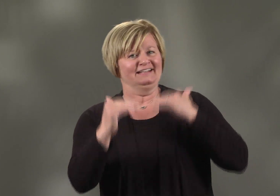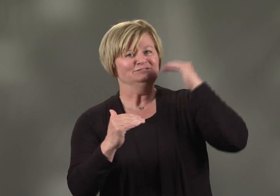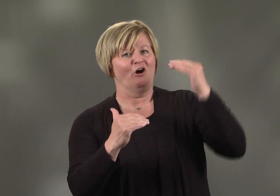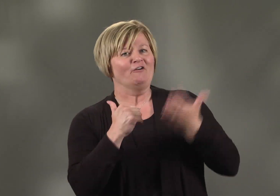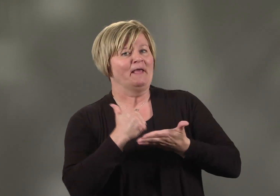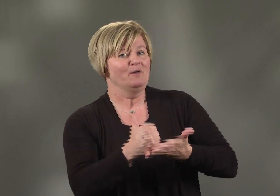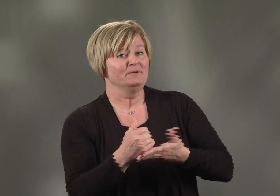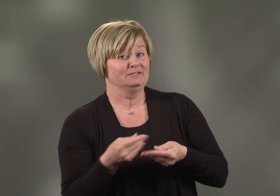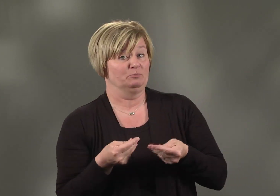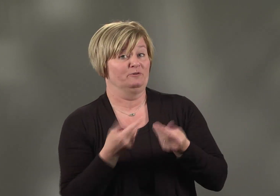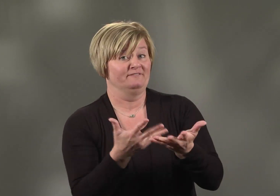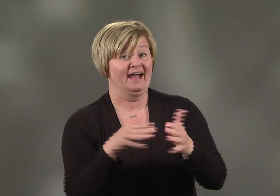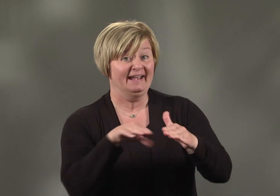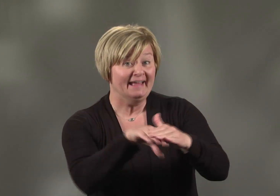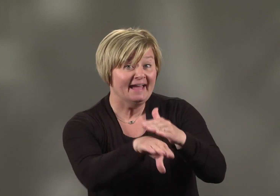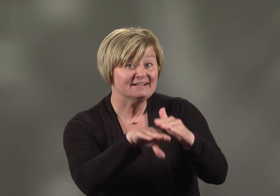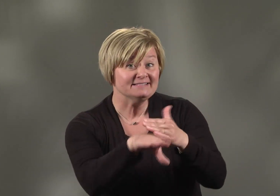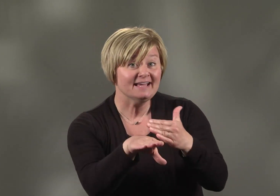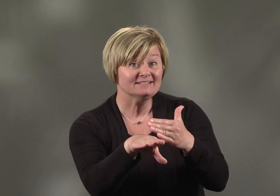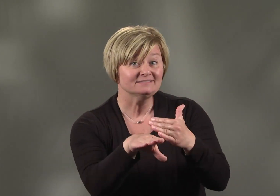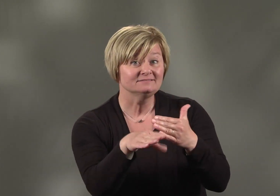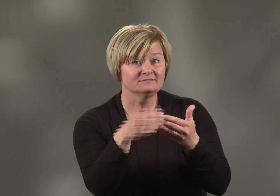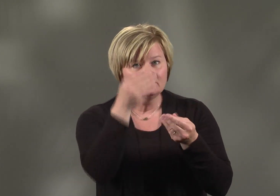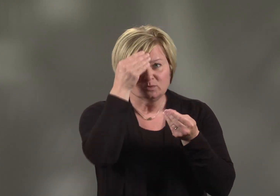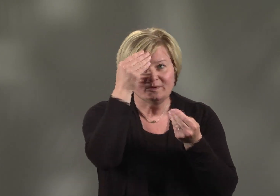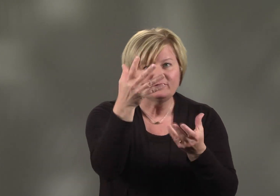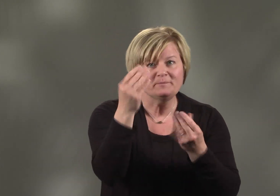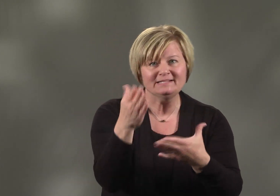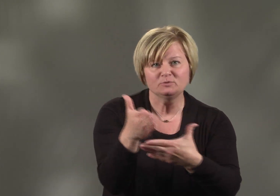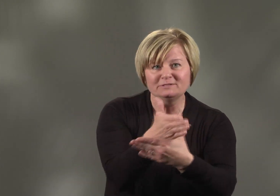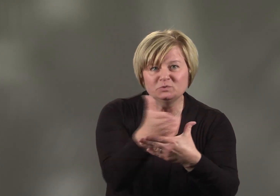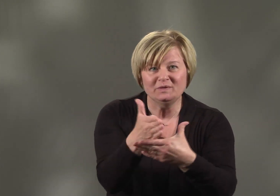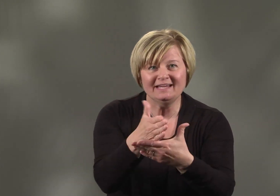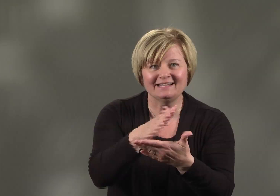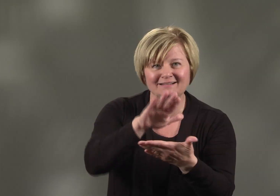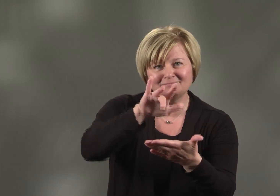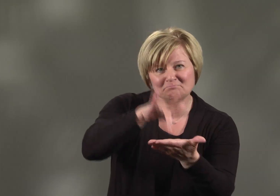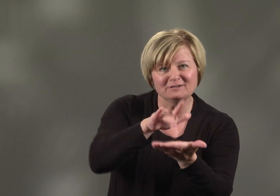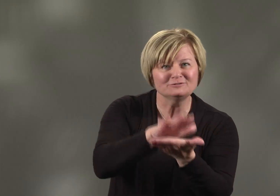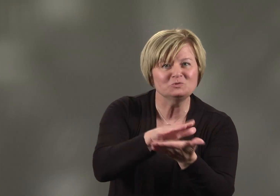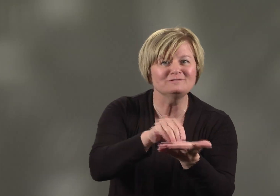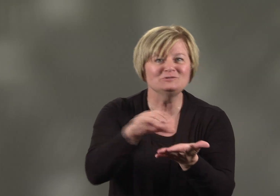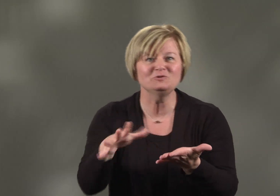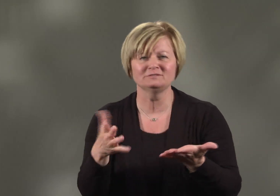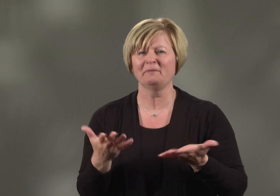Having an adult helping to provide access to information between middle school students